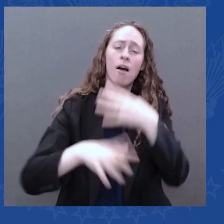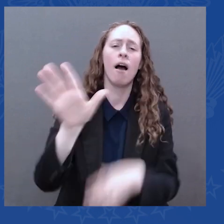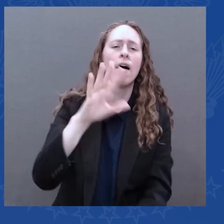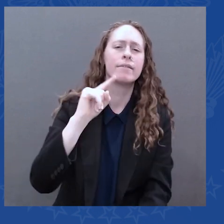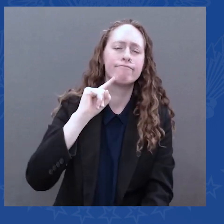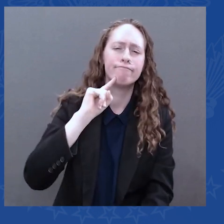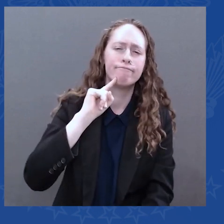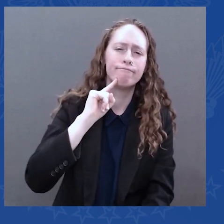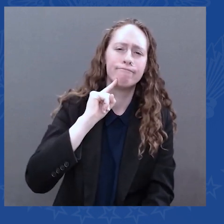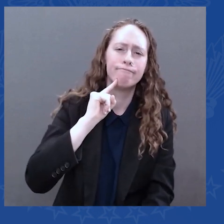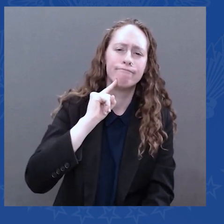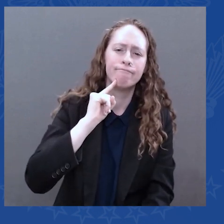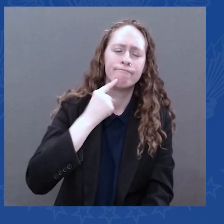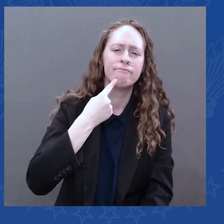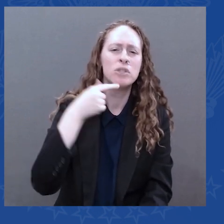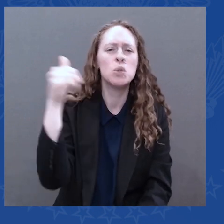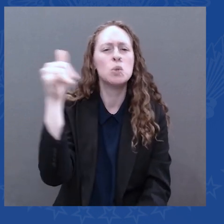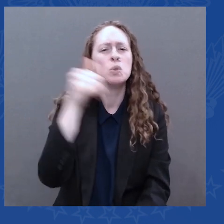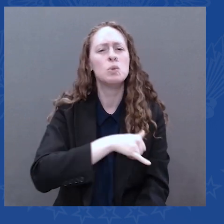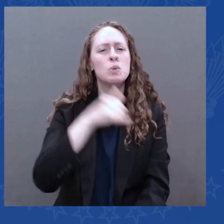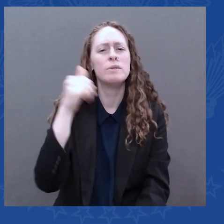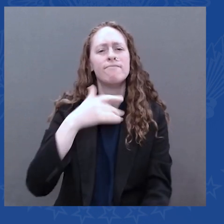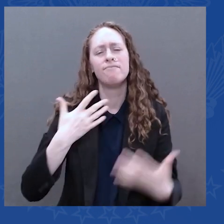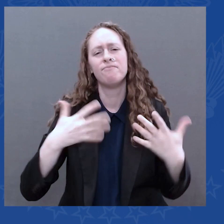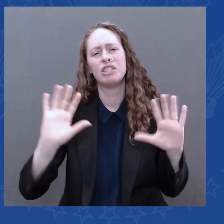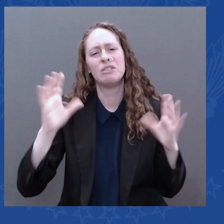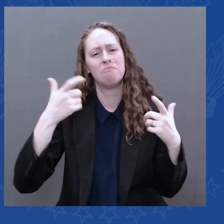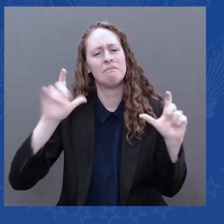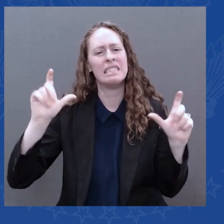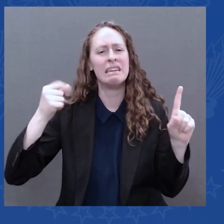draining Putin's resources to finance this atrocious war.